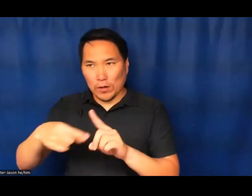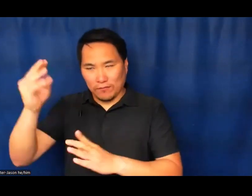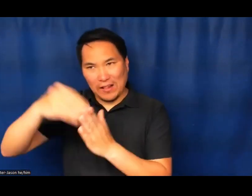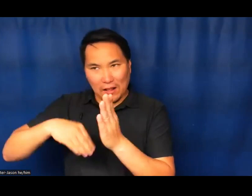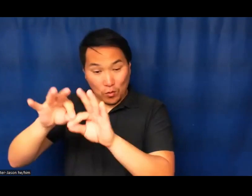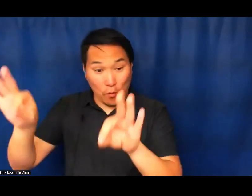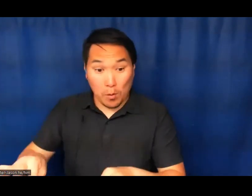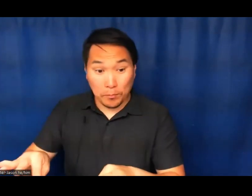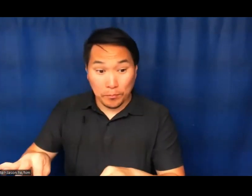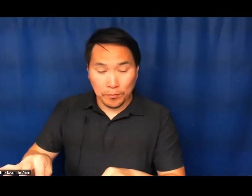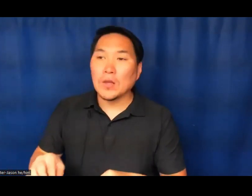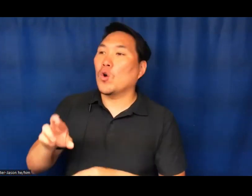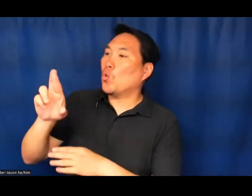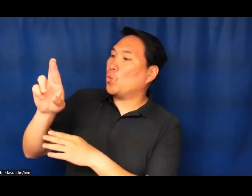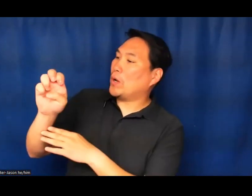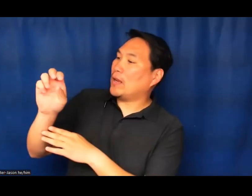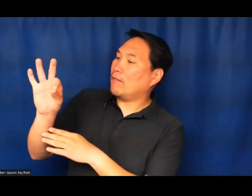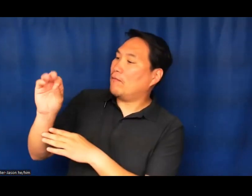is reform. REFORM.